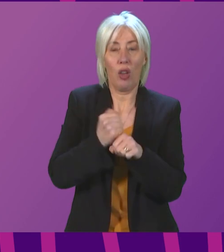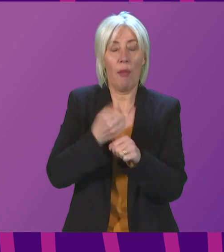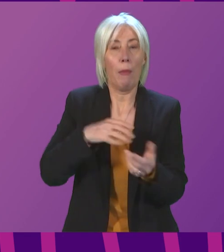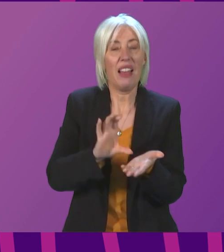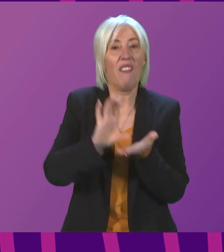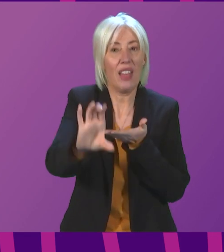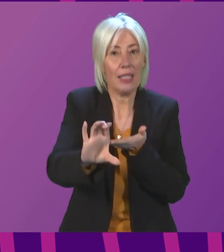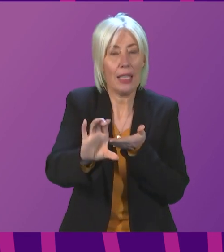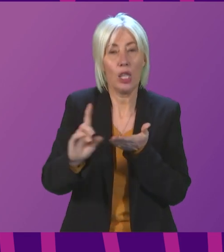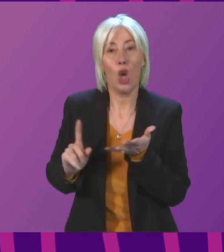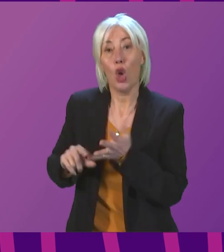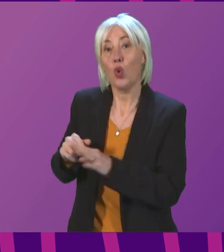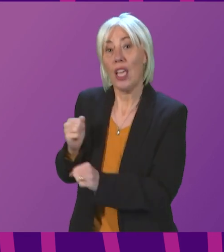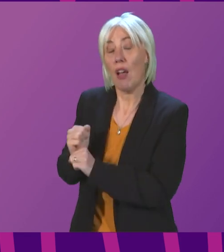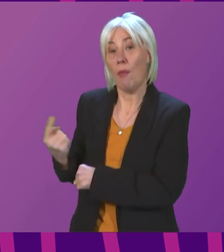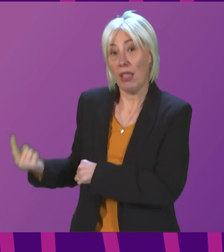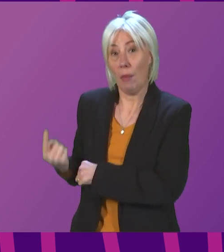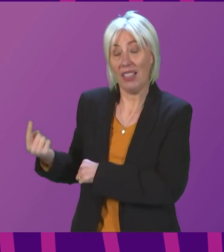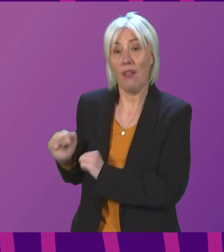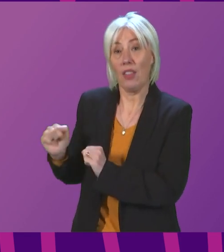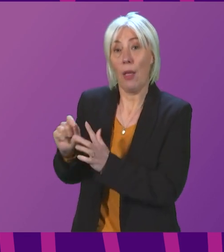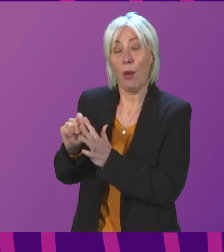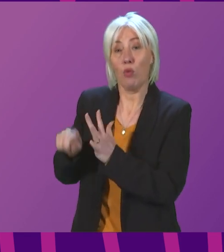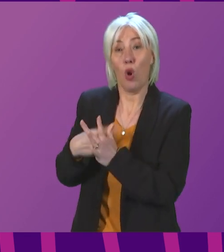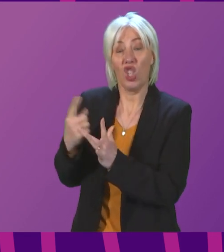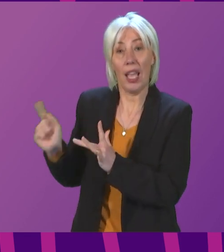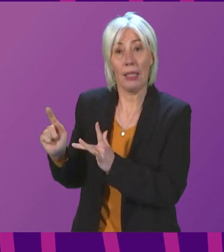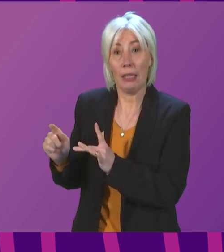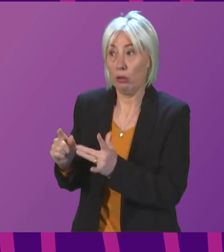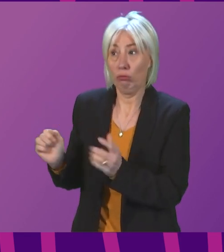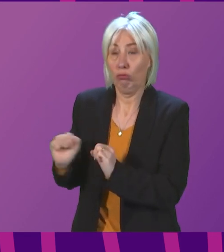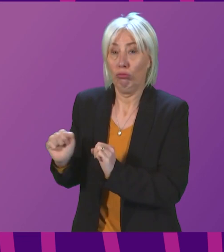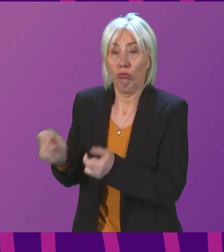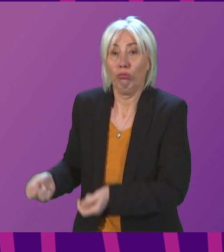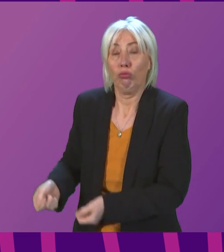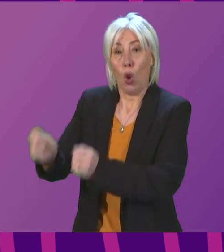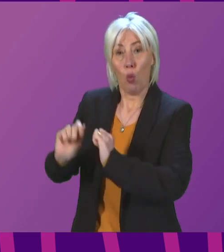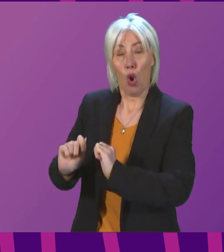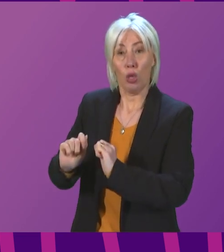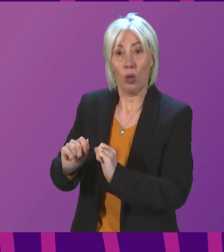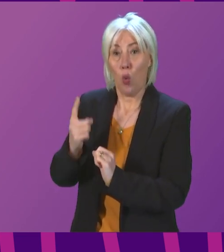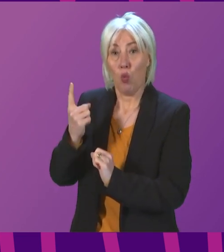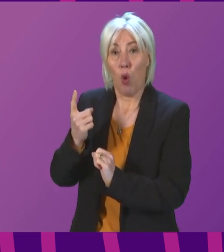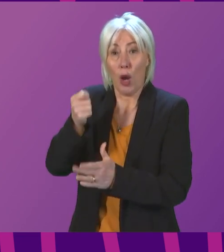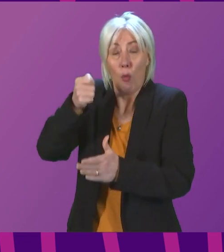The UK Government’s own project gigabit has yet to award a single procurement contract.